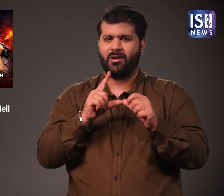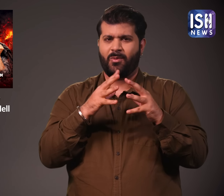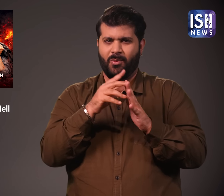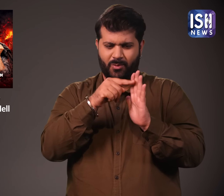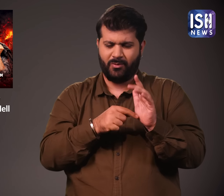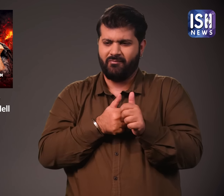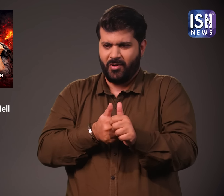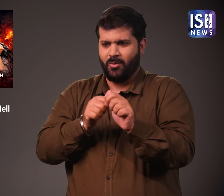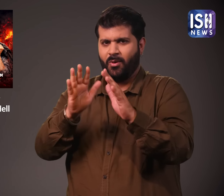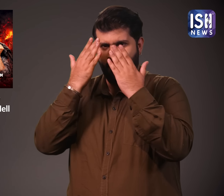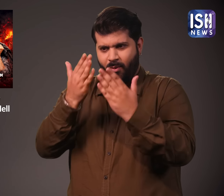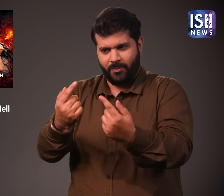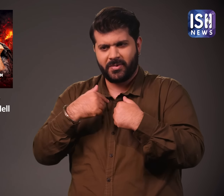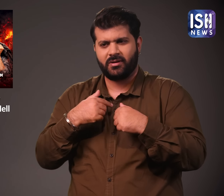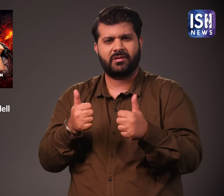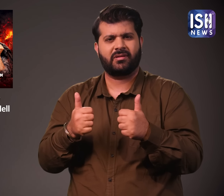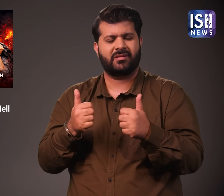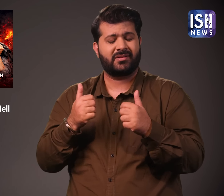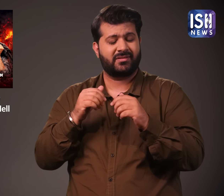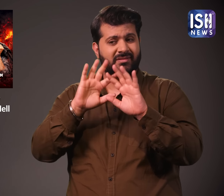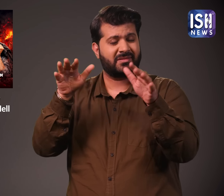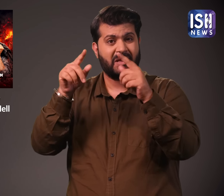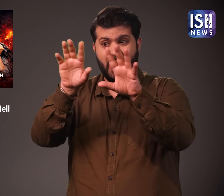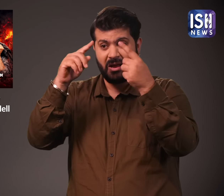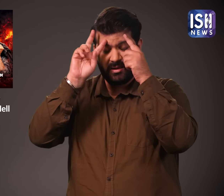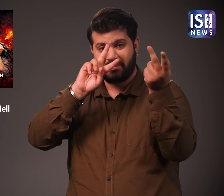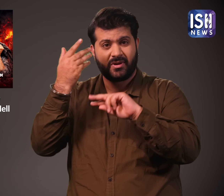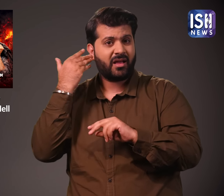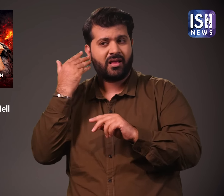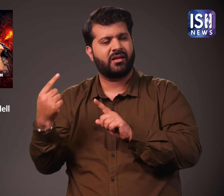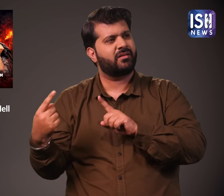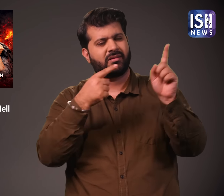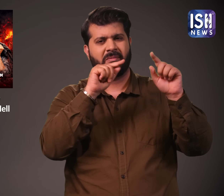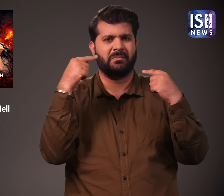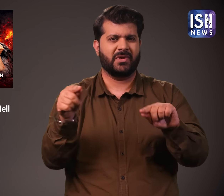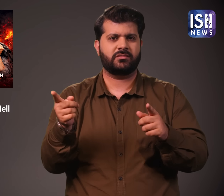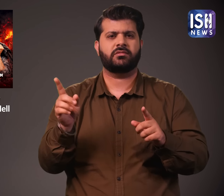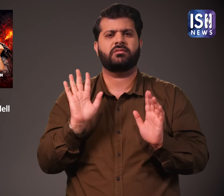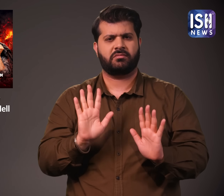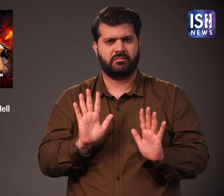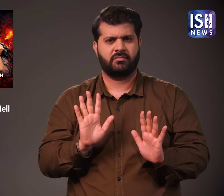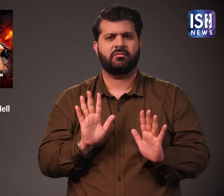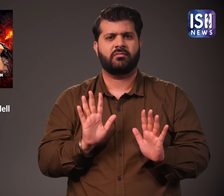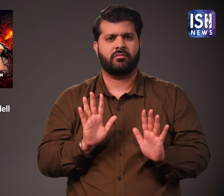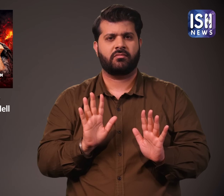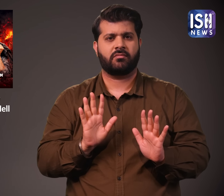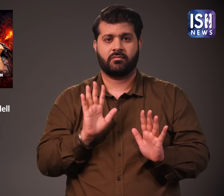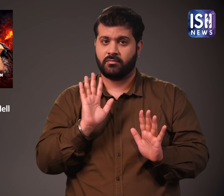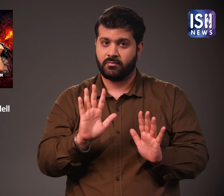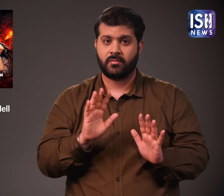He said the laws were already in place for women to obey, and that women were being misled by Western influence.